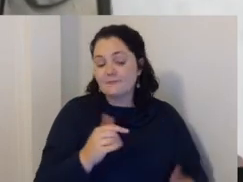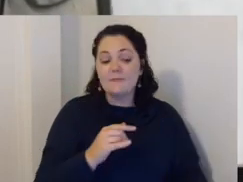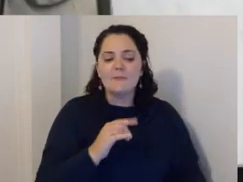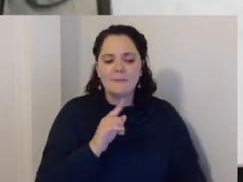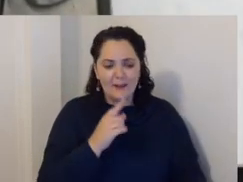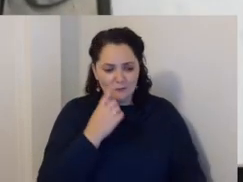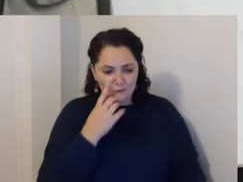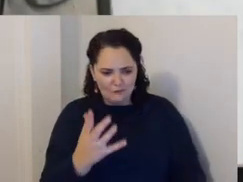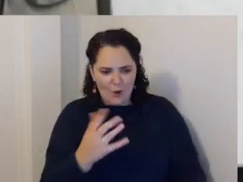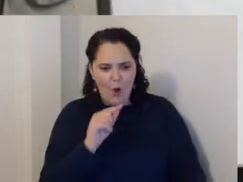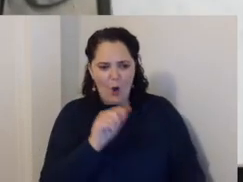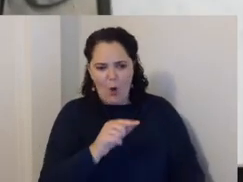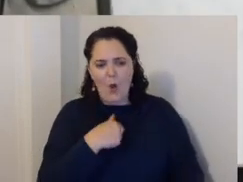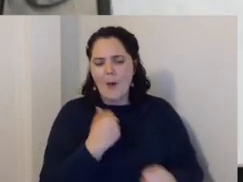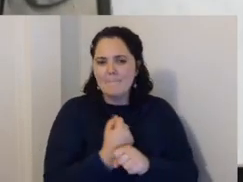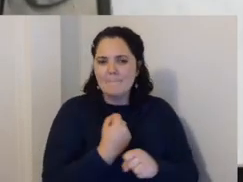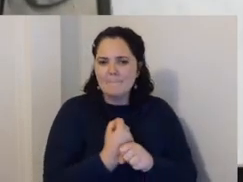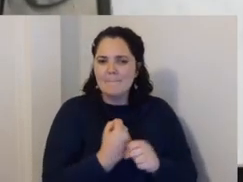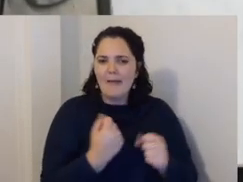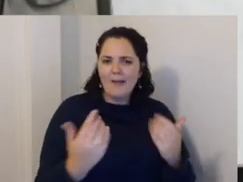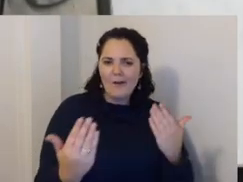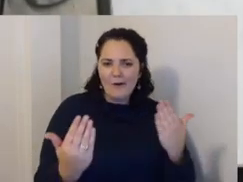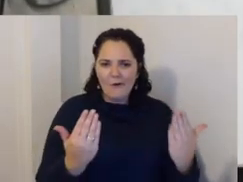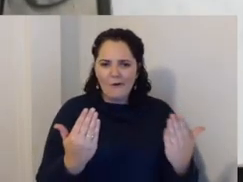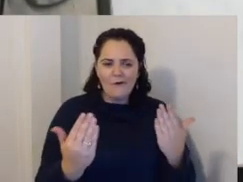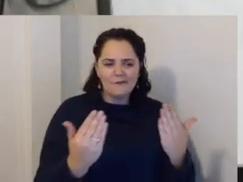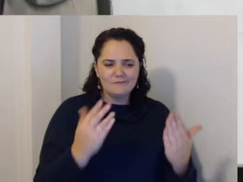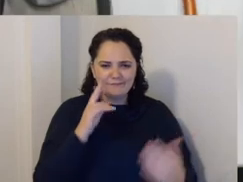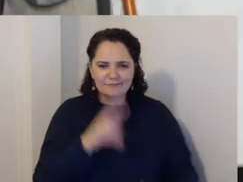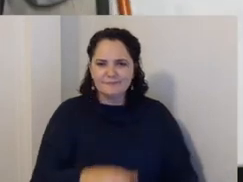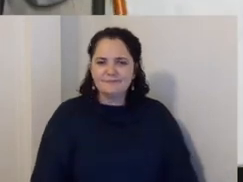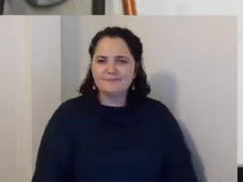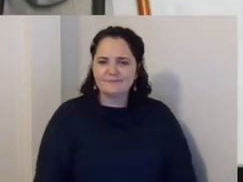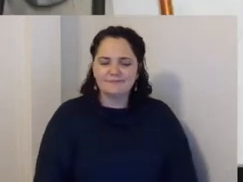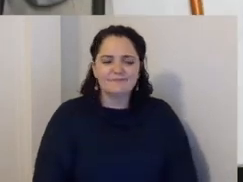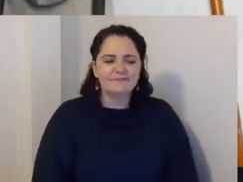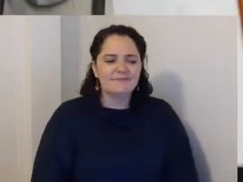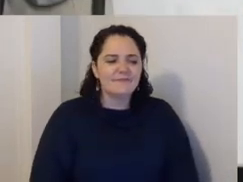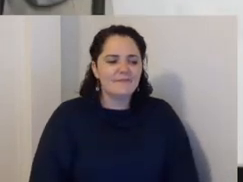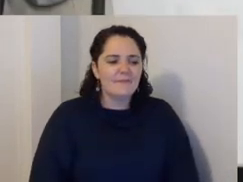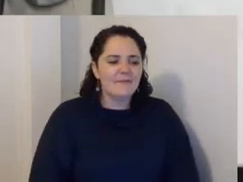but it just shows how it's starting to create that contrast okay let's um flip it back over